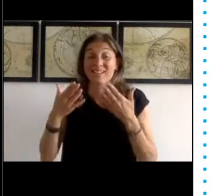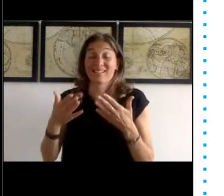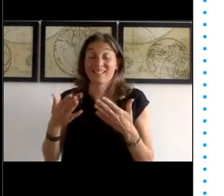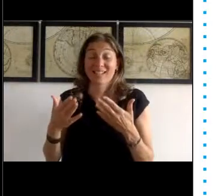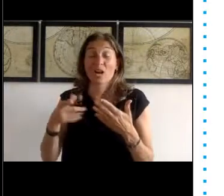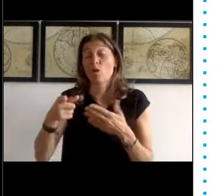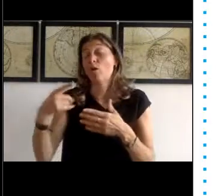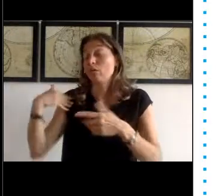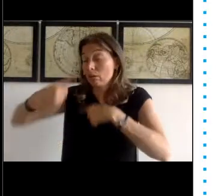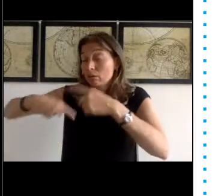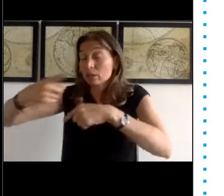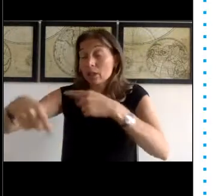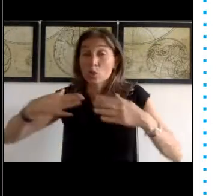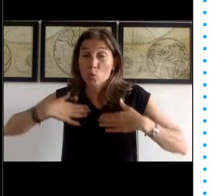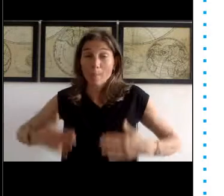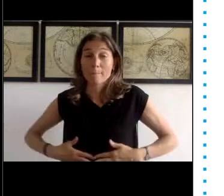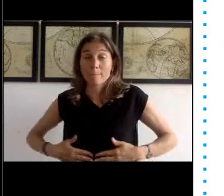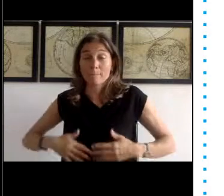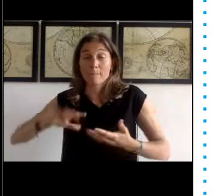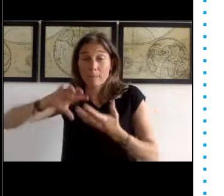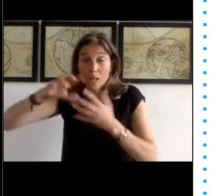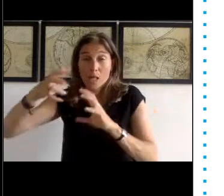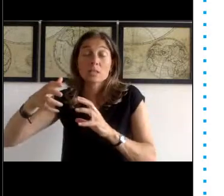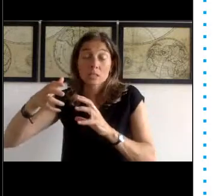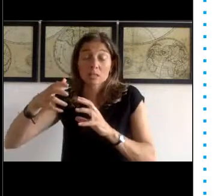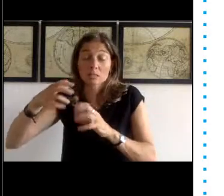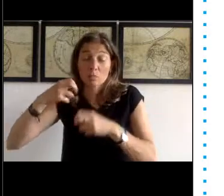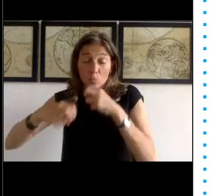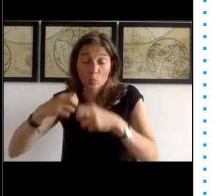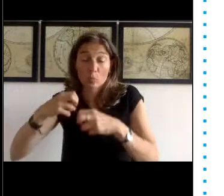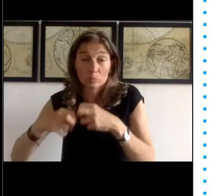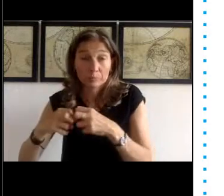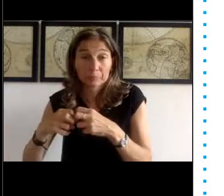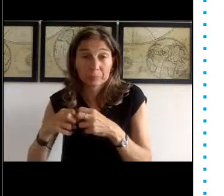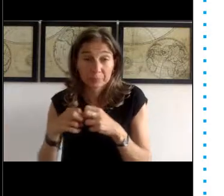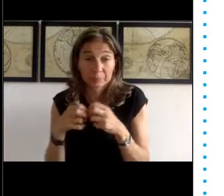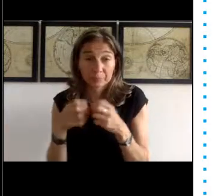I am also here in the collecting mode of proposals.